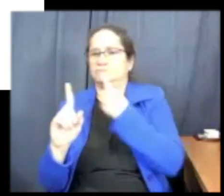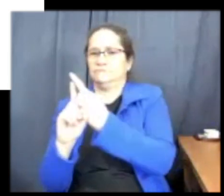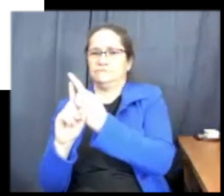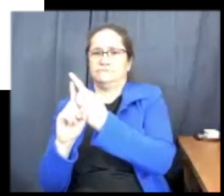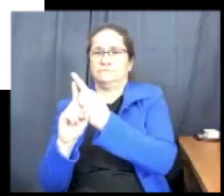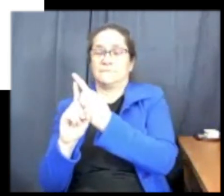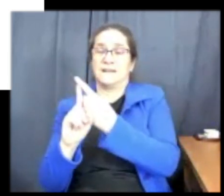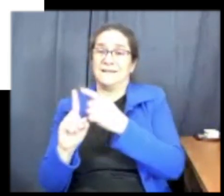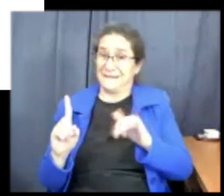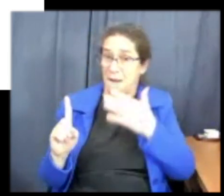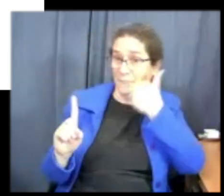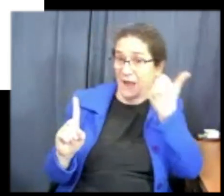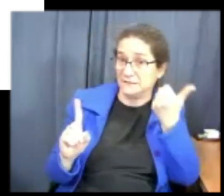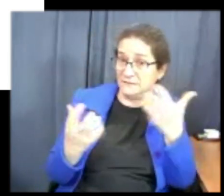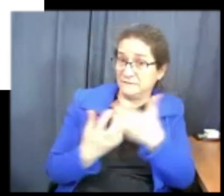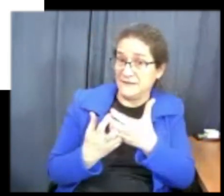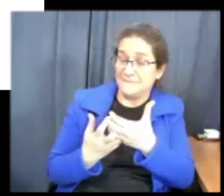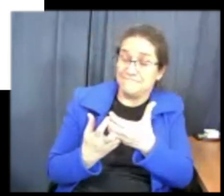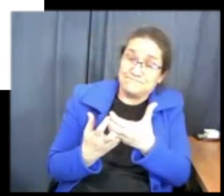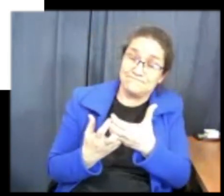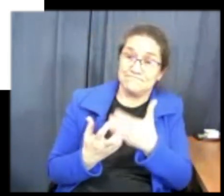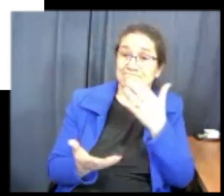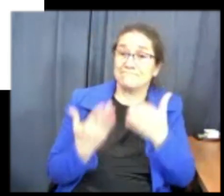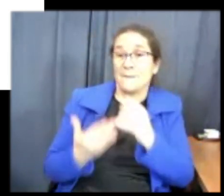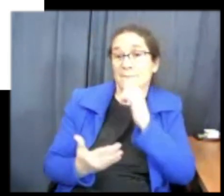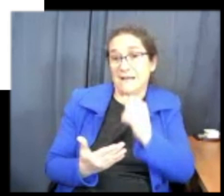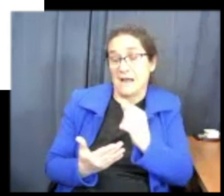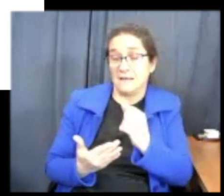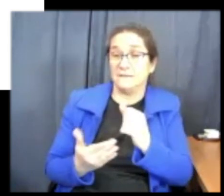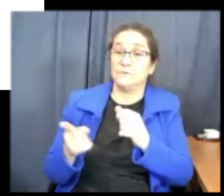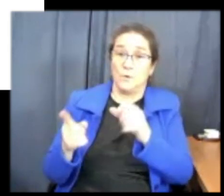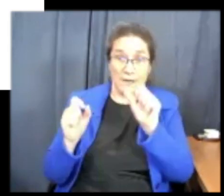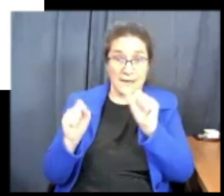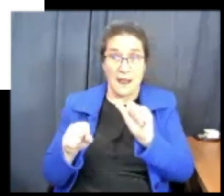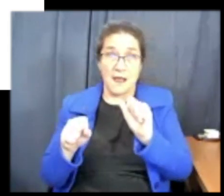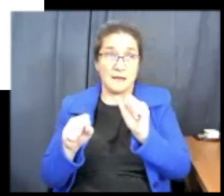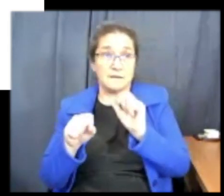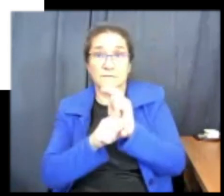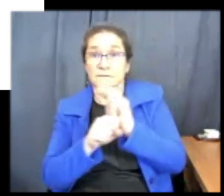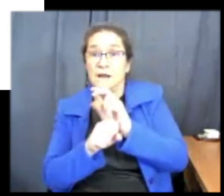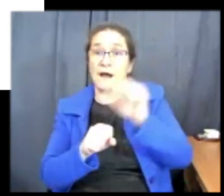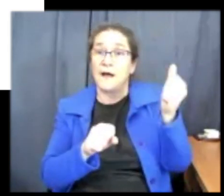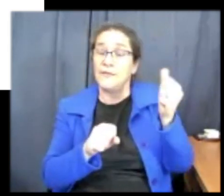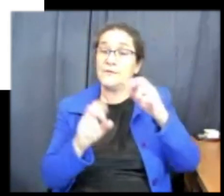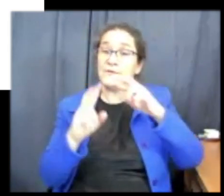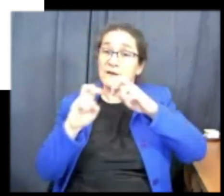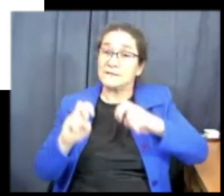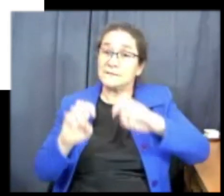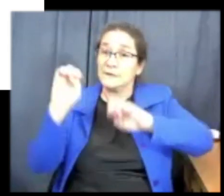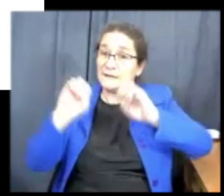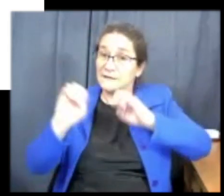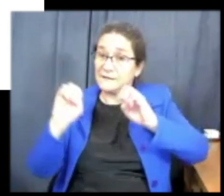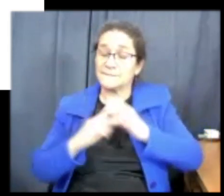So are there different assessments your district has access to. Also, are the teachers and ETR team